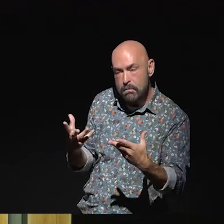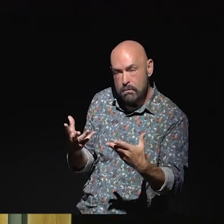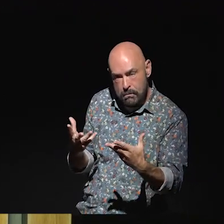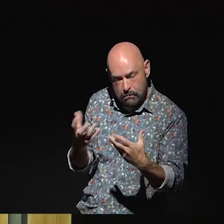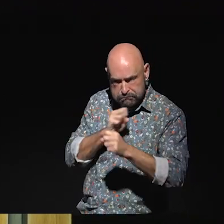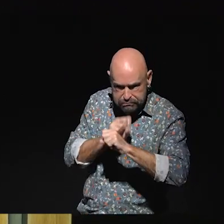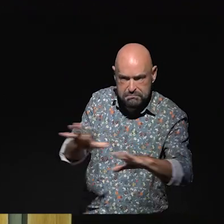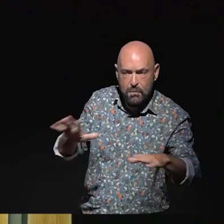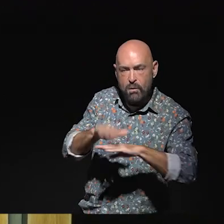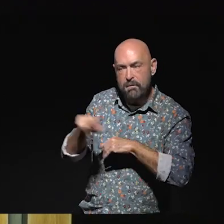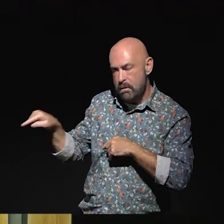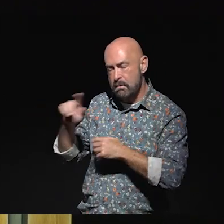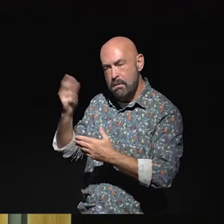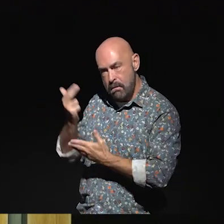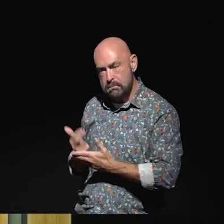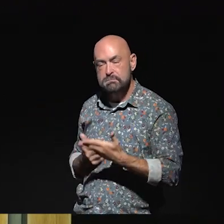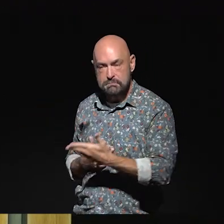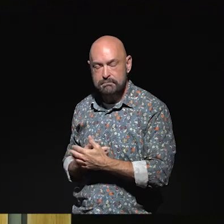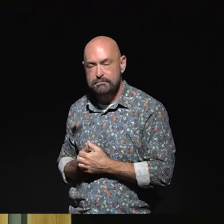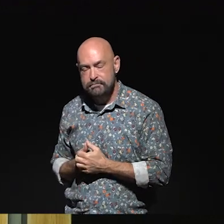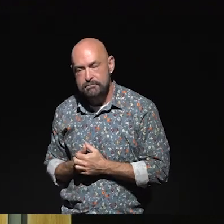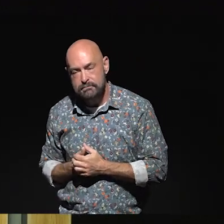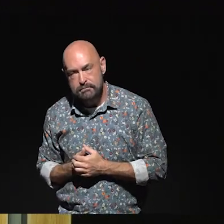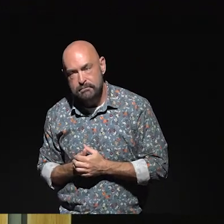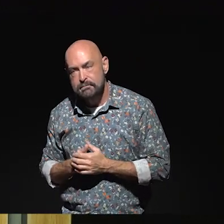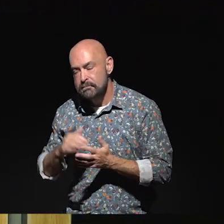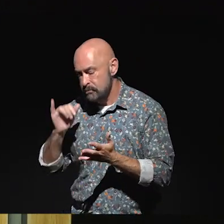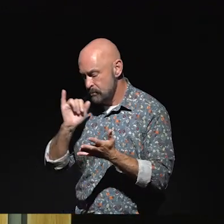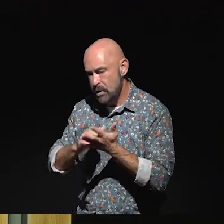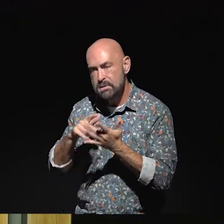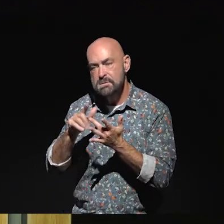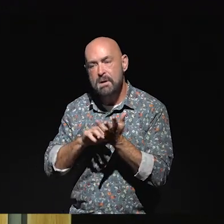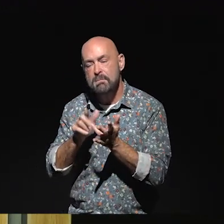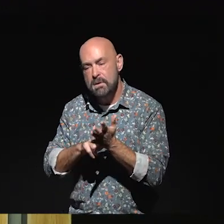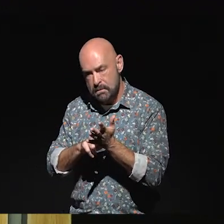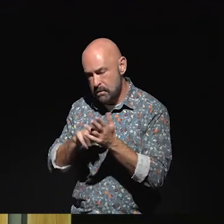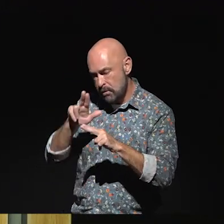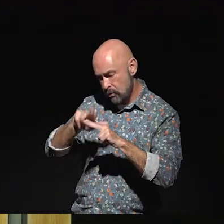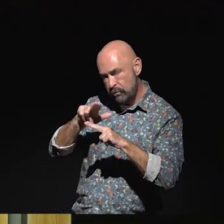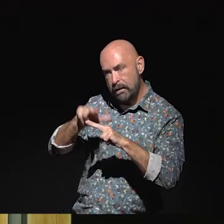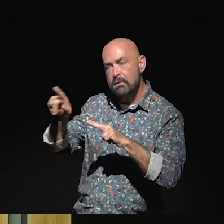on works in their collection. The Simon lends to the Frick Collection in New York,